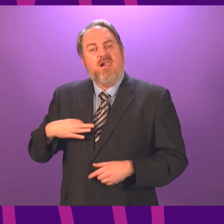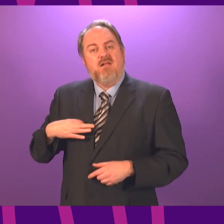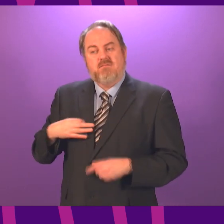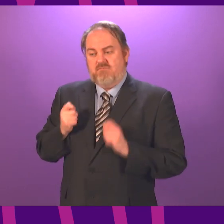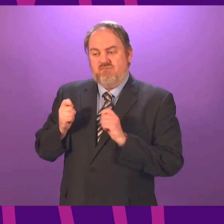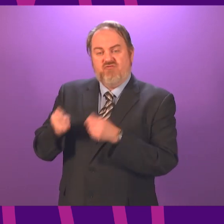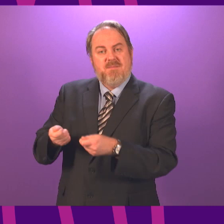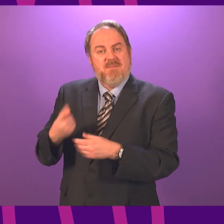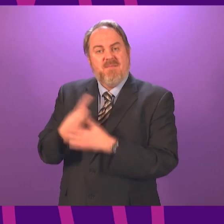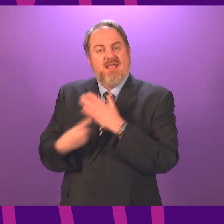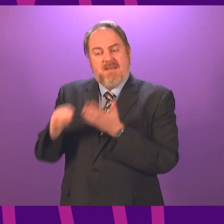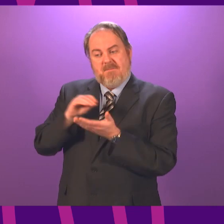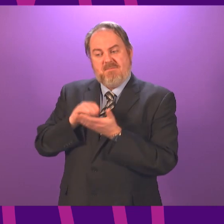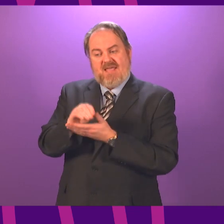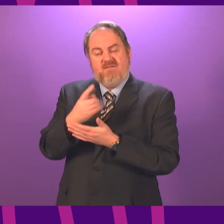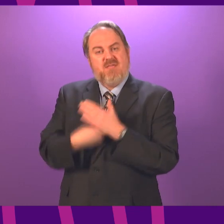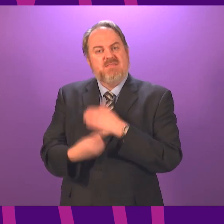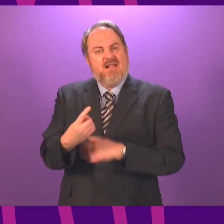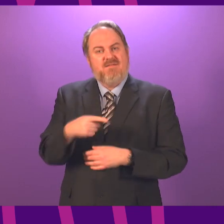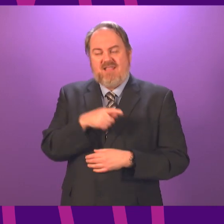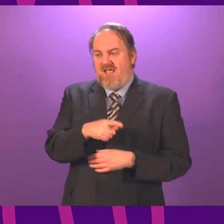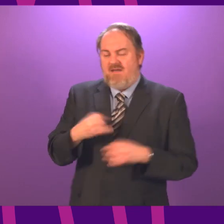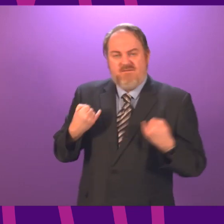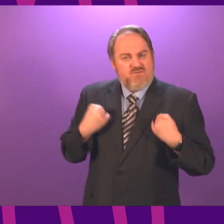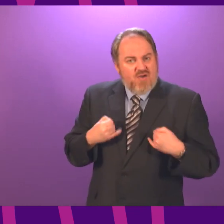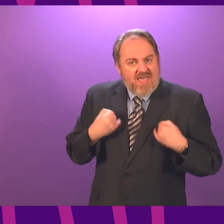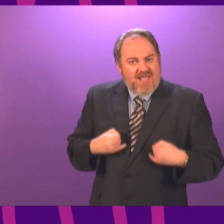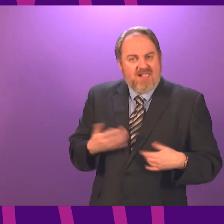be self-funded? Those people will often be frail, they will be receiving continuing treatment